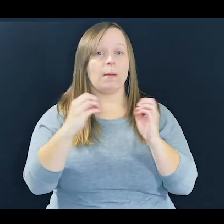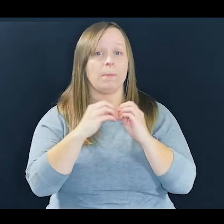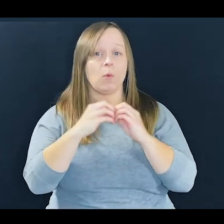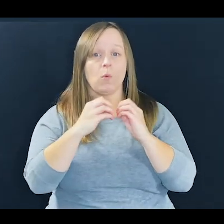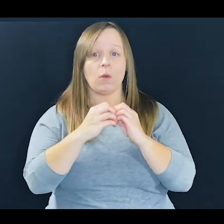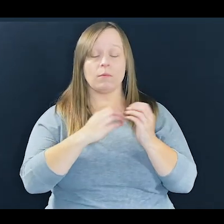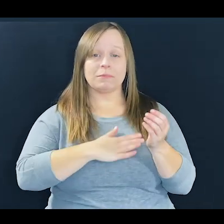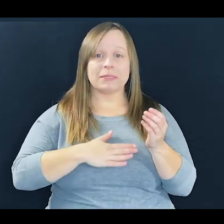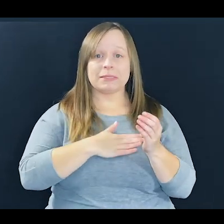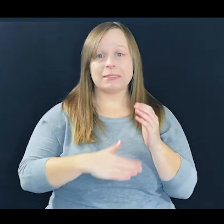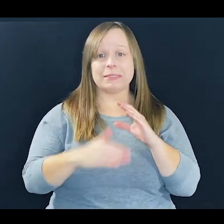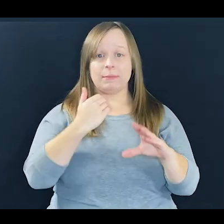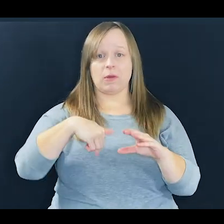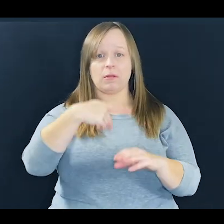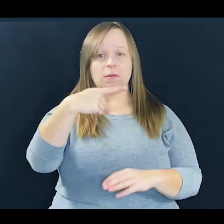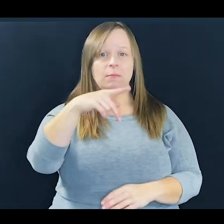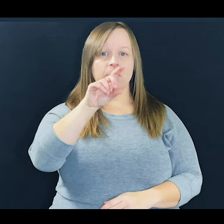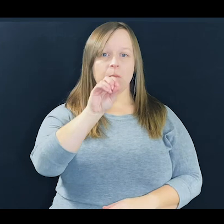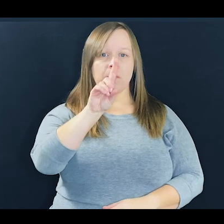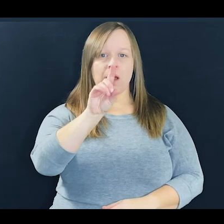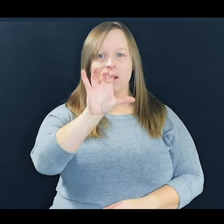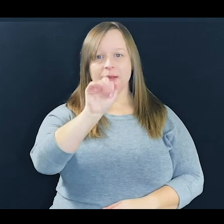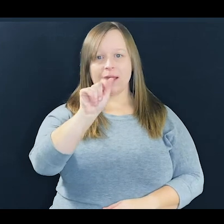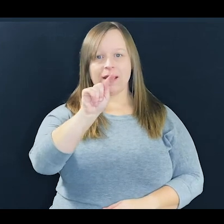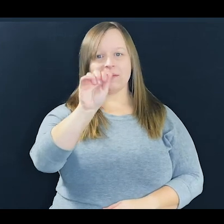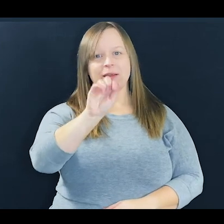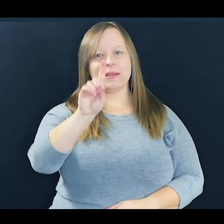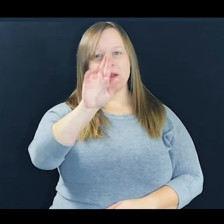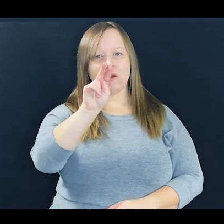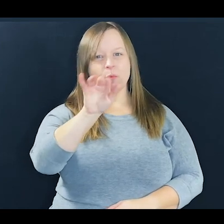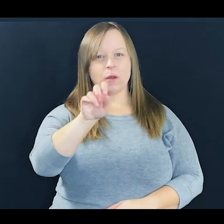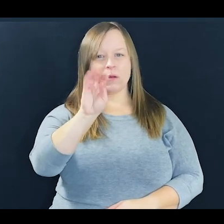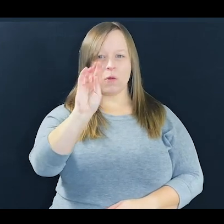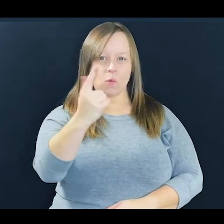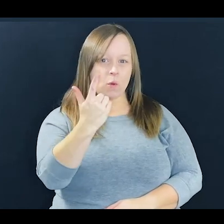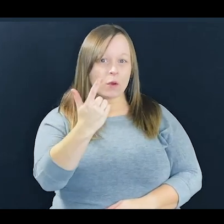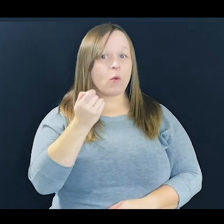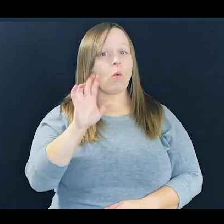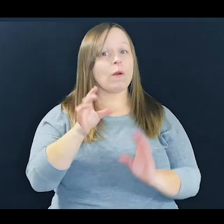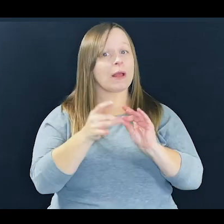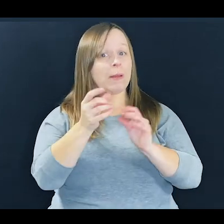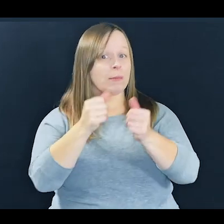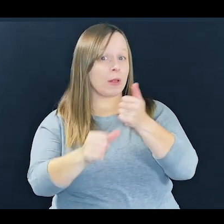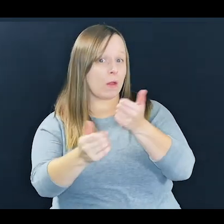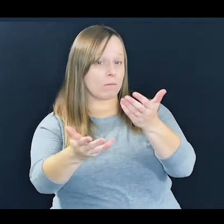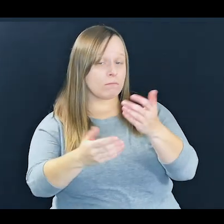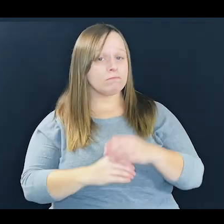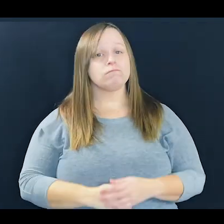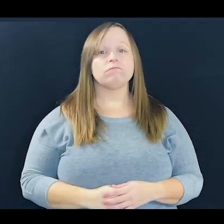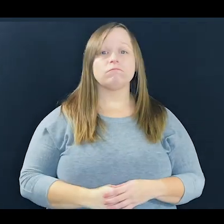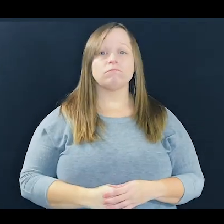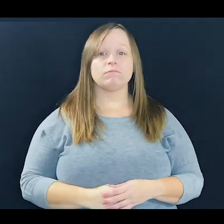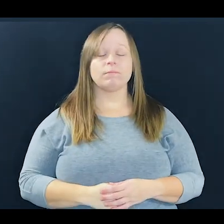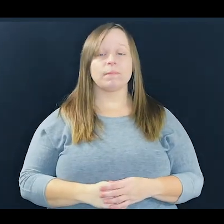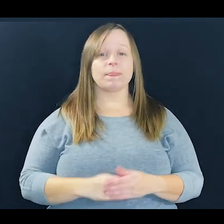us to discuss, please email podcast@drny.org or comment below.